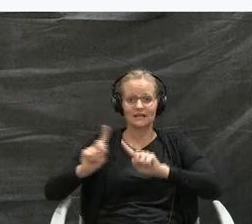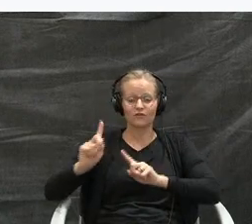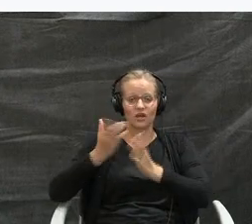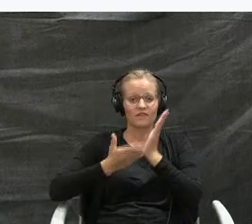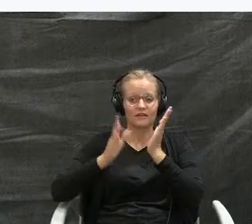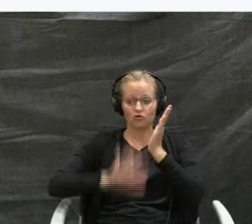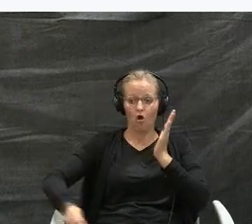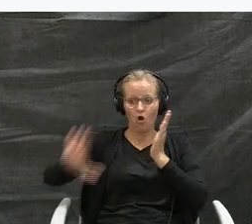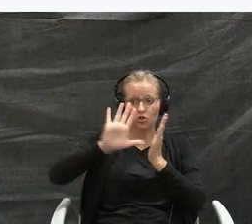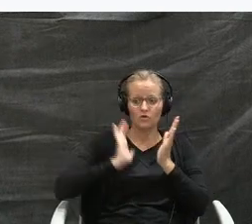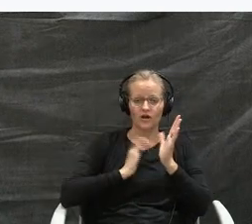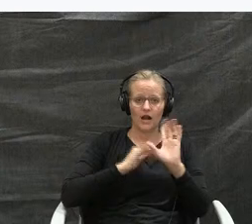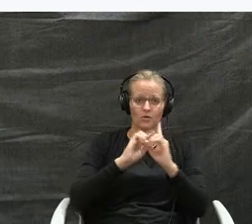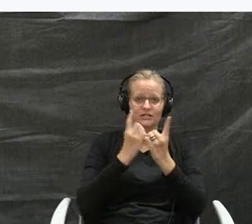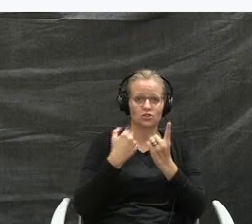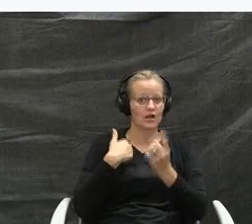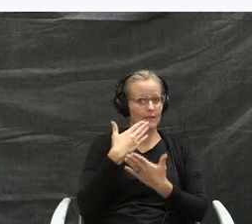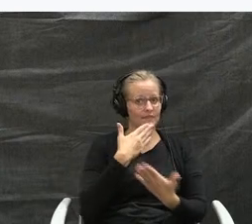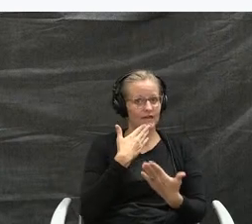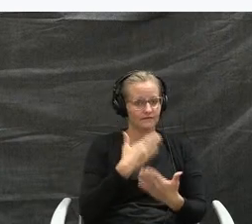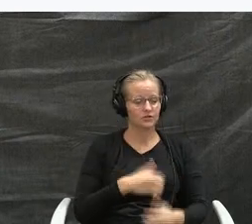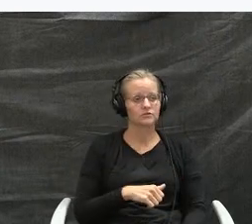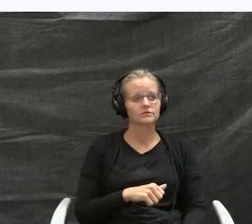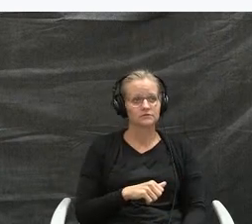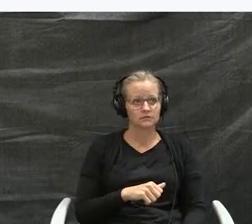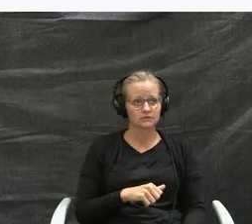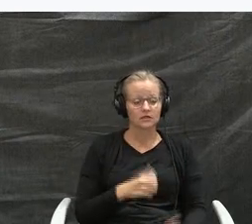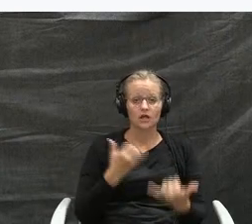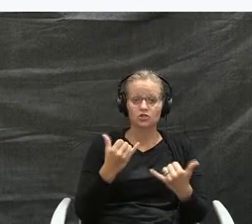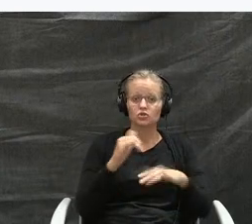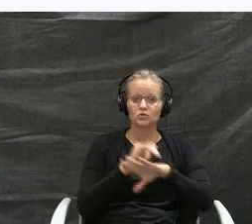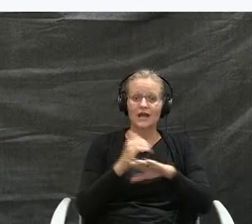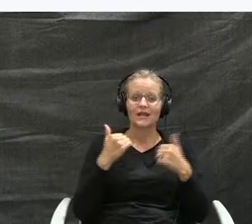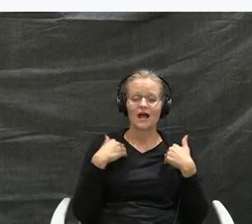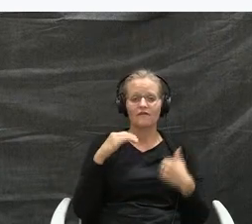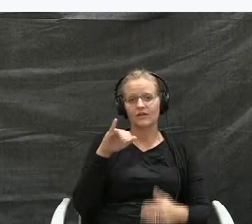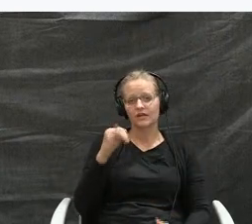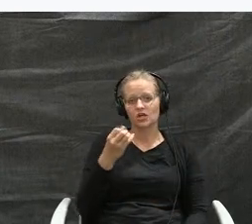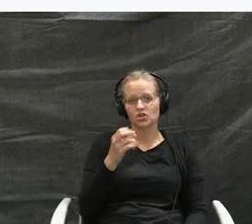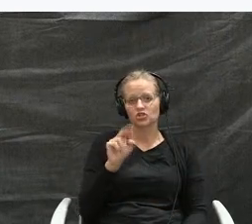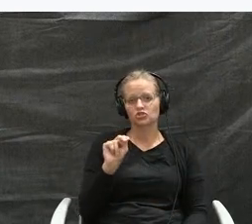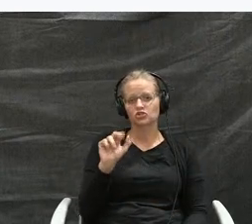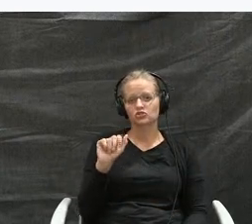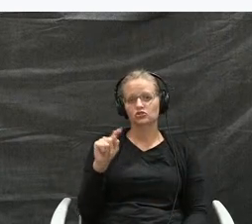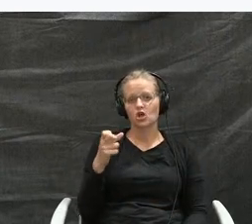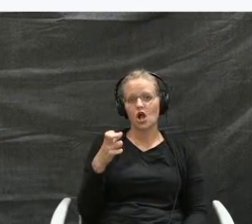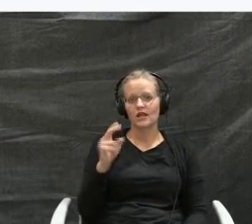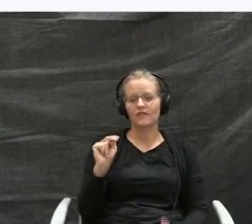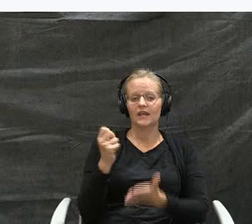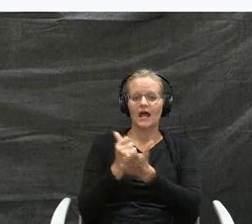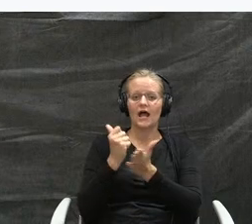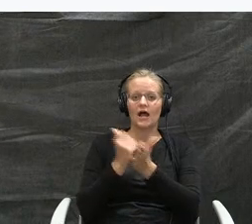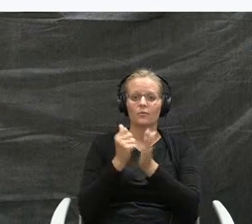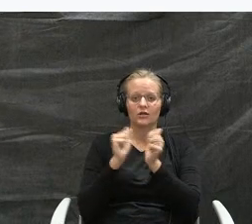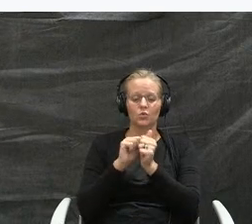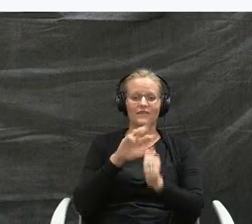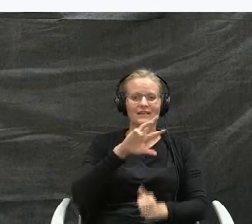grateful tonight. Now we have Jonathan Nelson helping with our grade 6 through 8 presentation. He's our lead of that team and